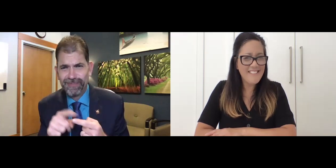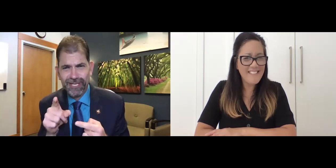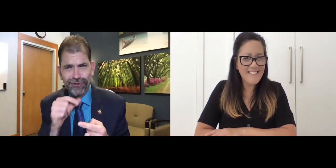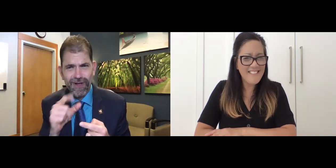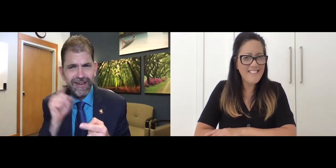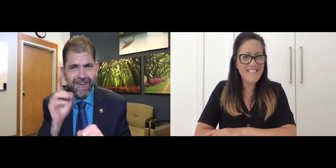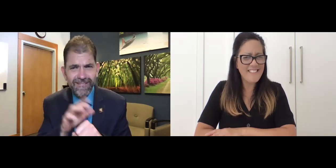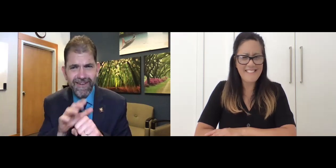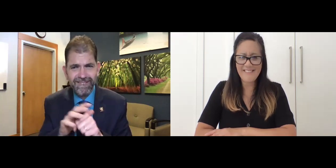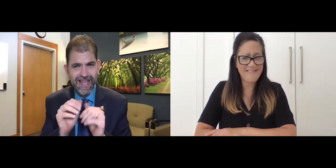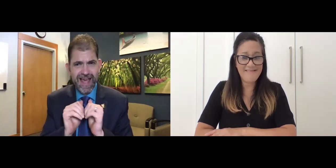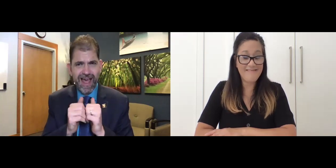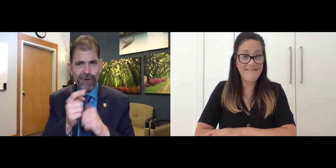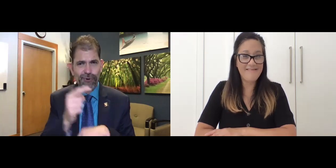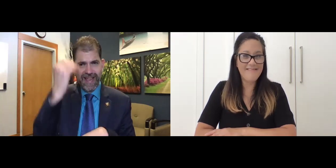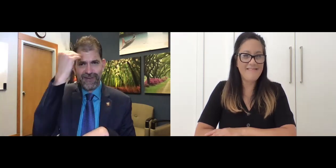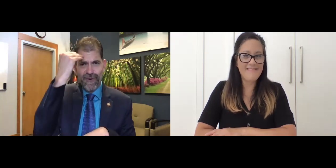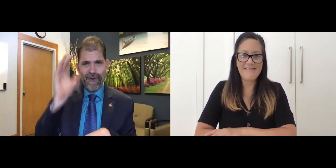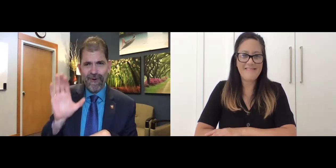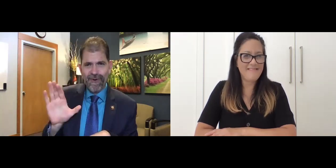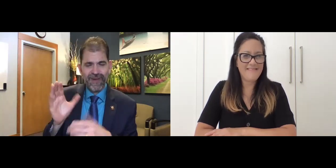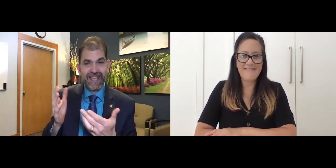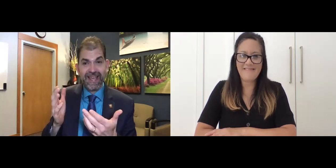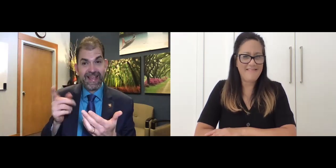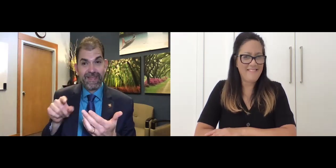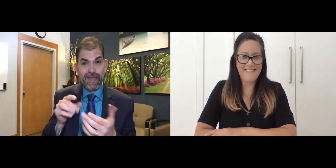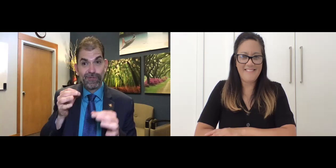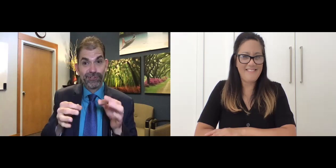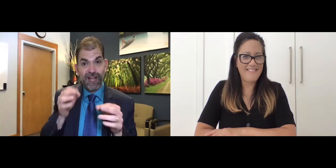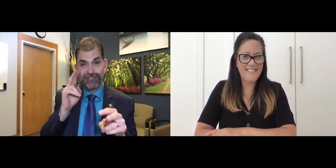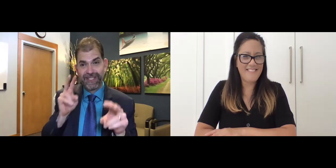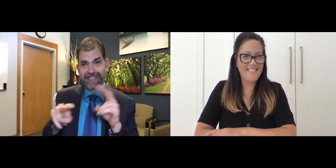what is deaf enough? And how on earth would they know?